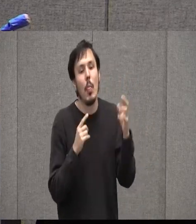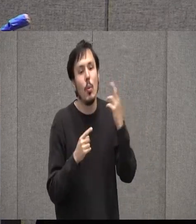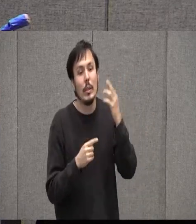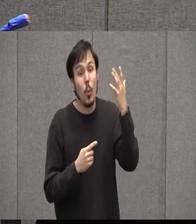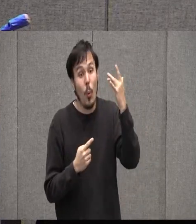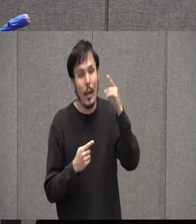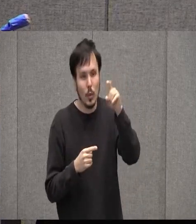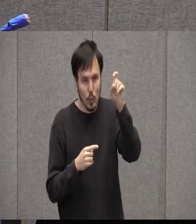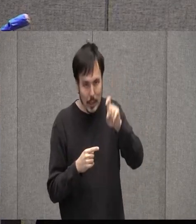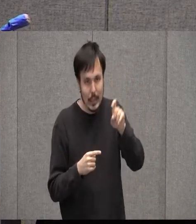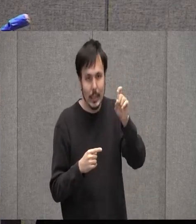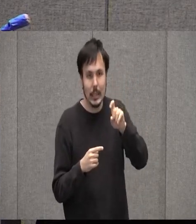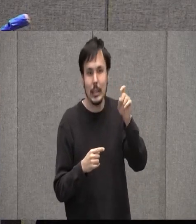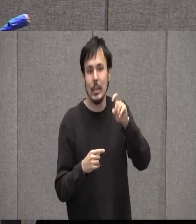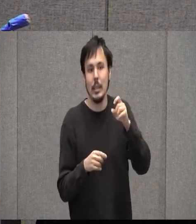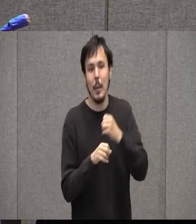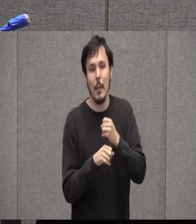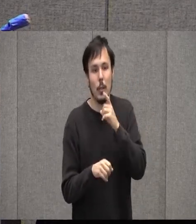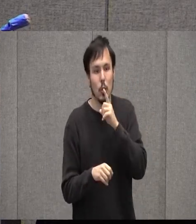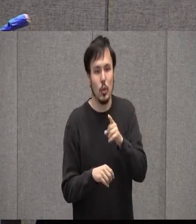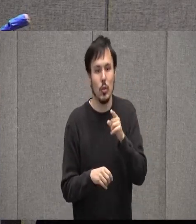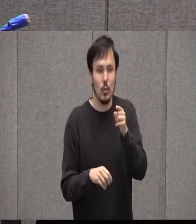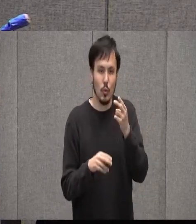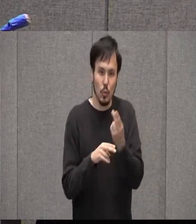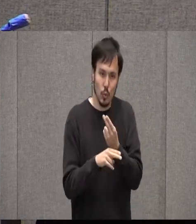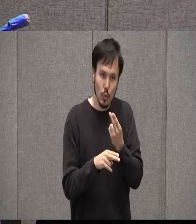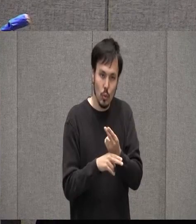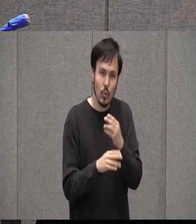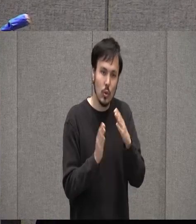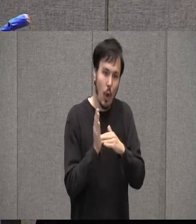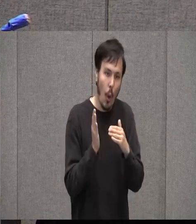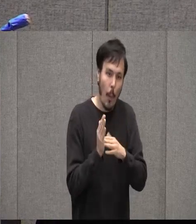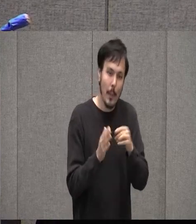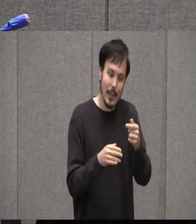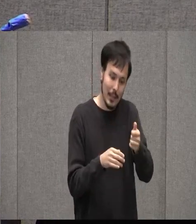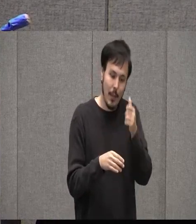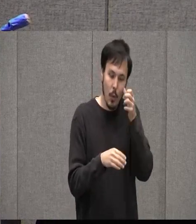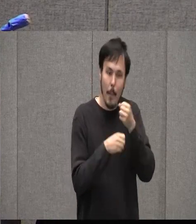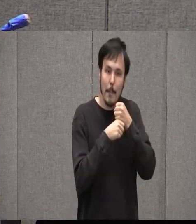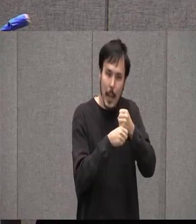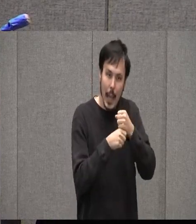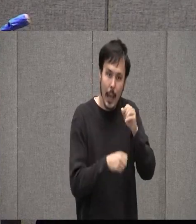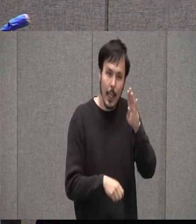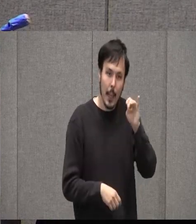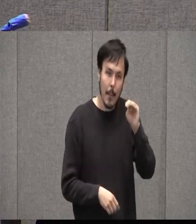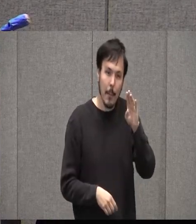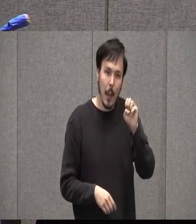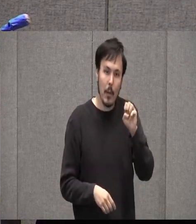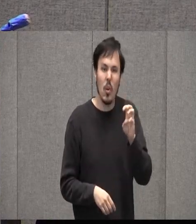and you need a lot of soap. [Mrs Rudd] 'Cause soap makes the bubbles. Soap makes the bubbles. And the water just kind of helps dilute it